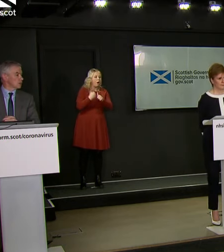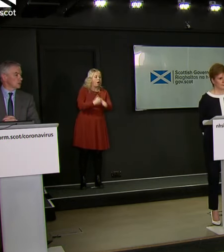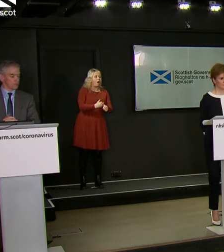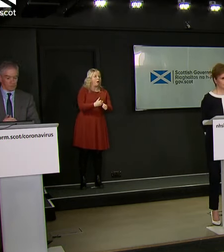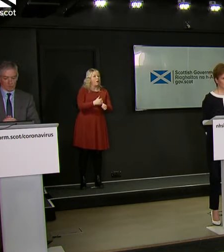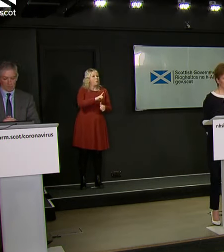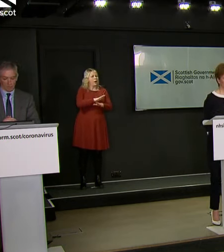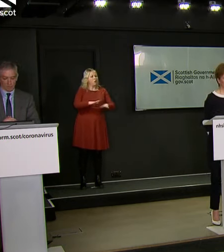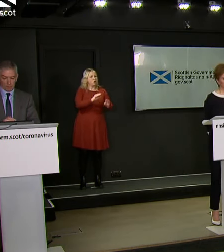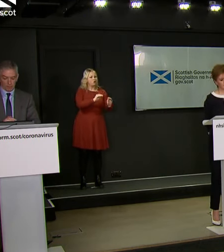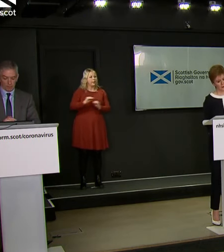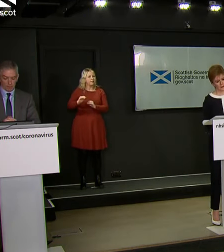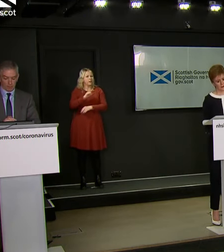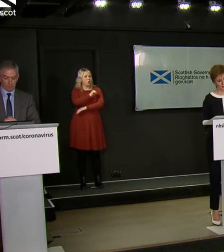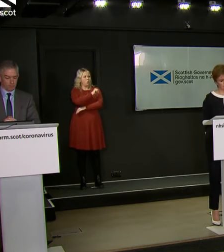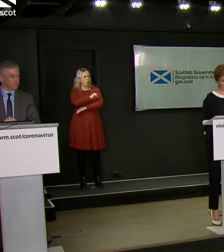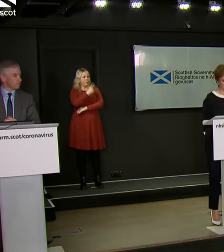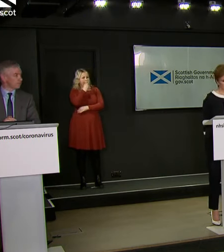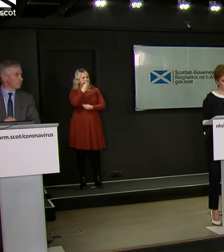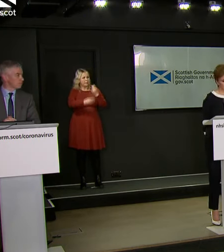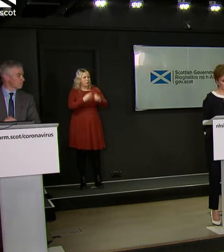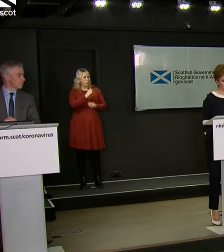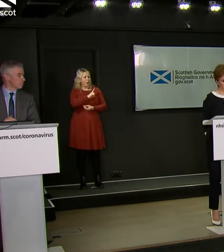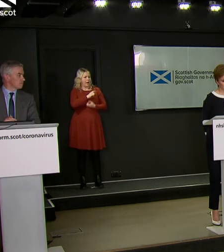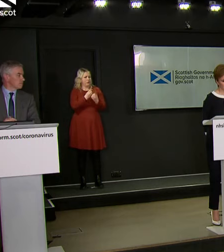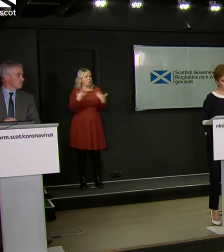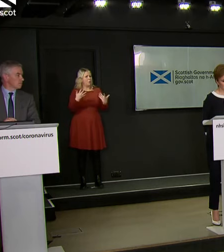might done for them. Can you just explain why so many people are dying under a care